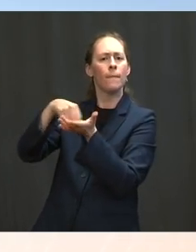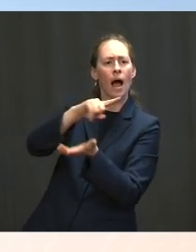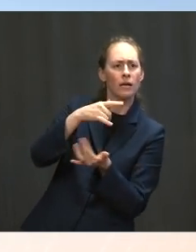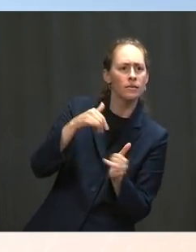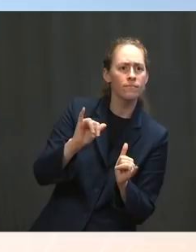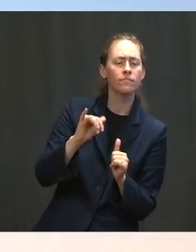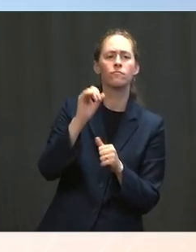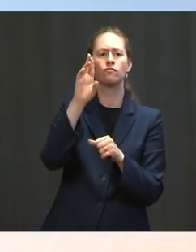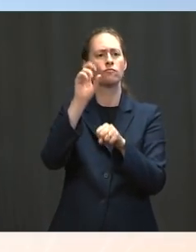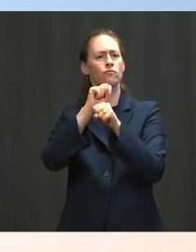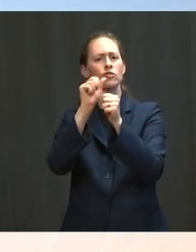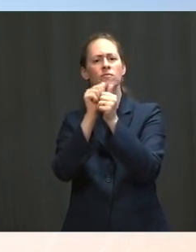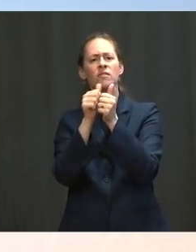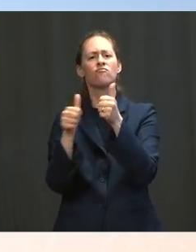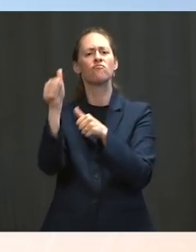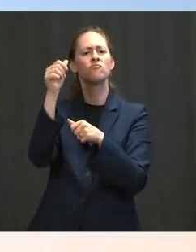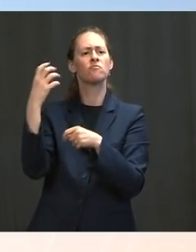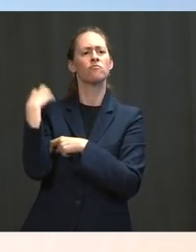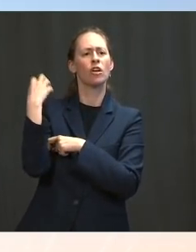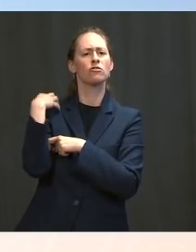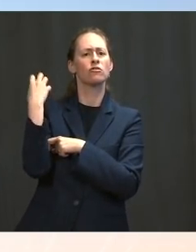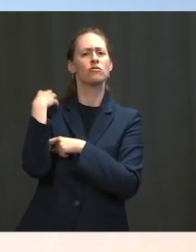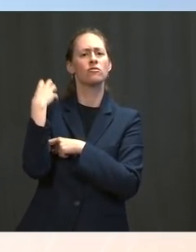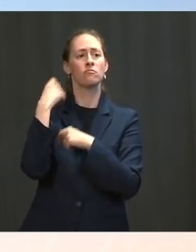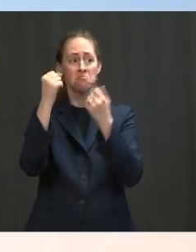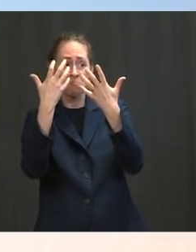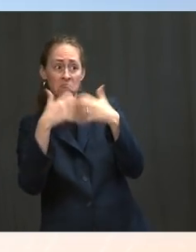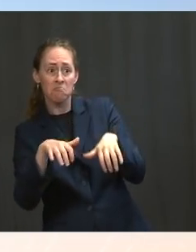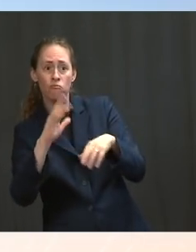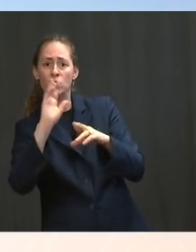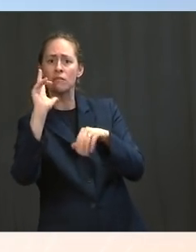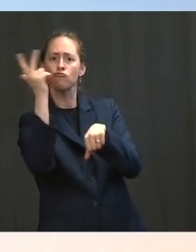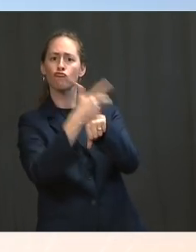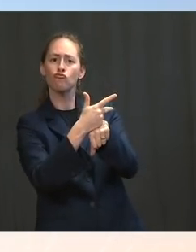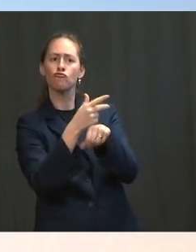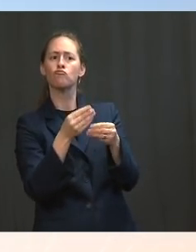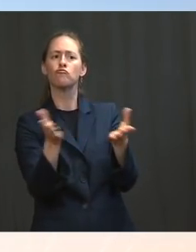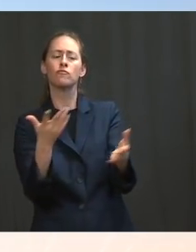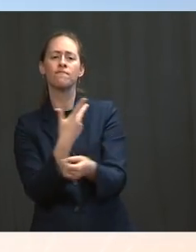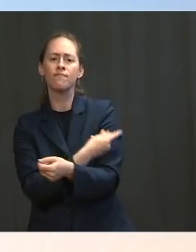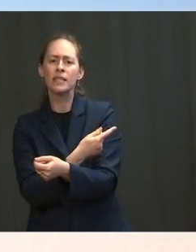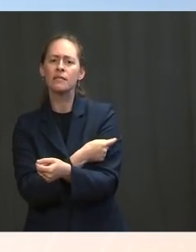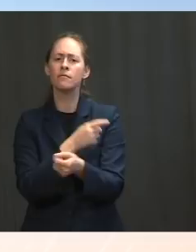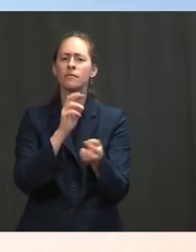It is ultimately up to individuals, and we certainly recognize that as well. But we're going to continue to press